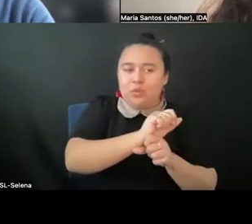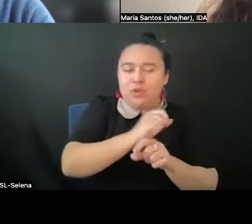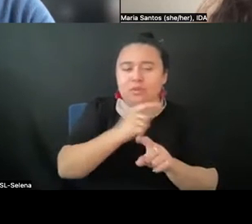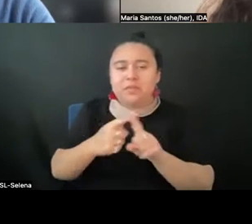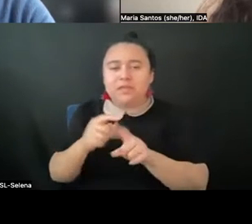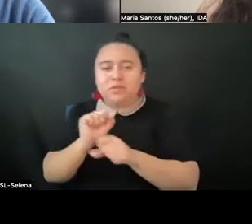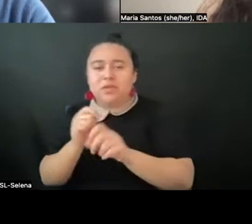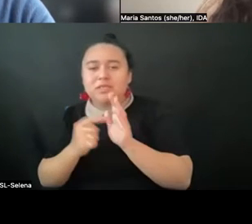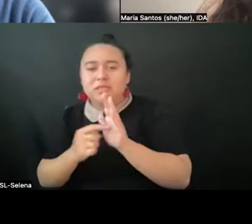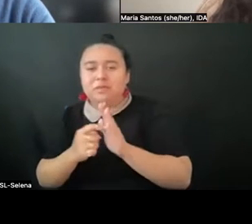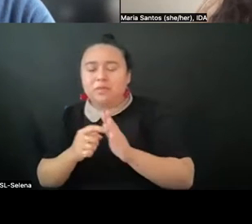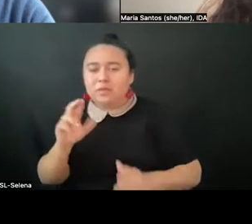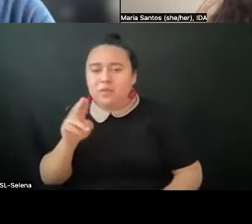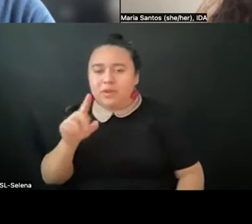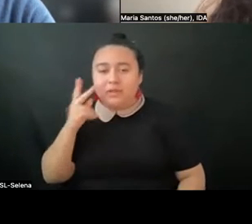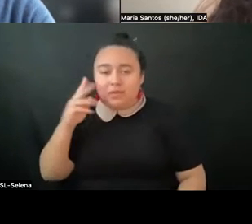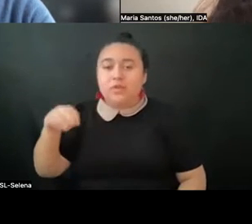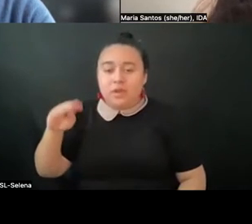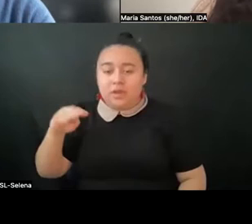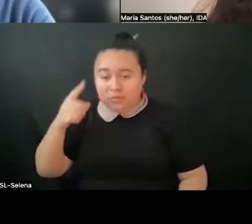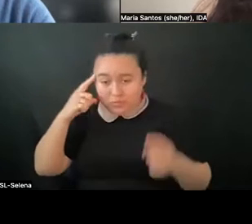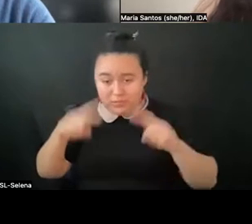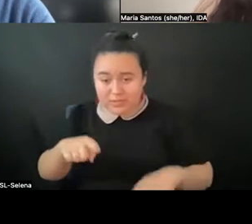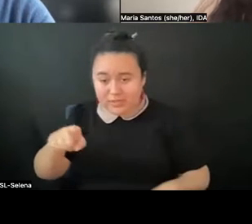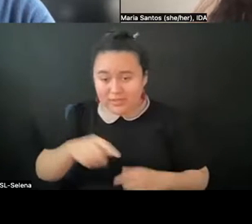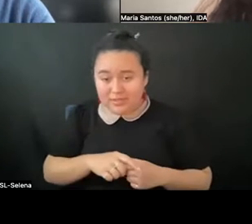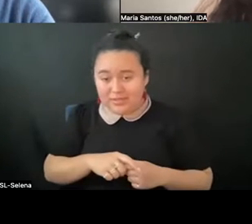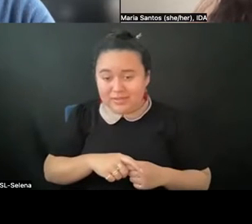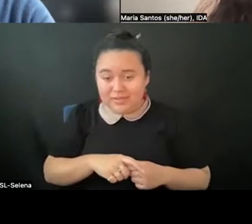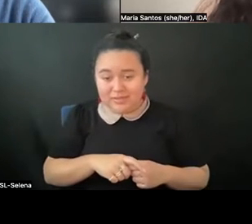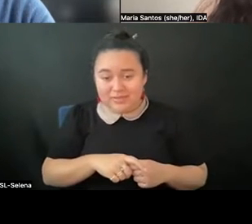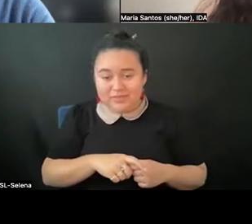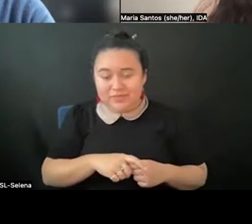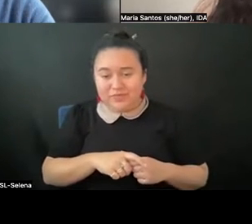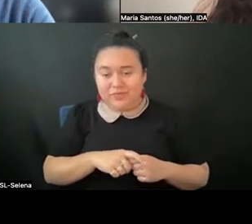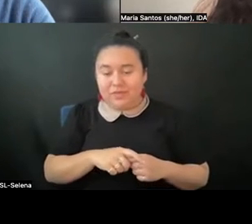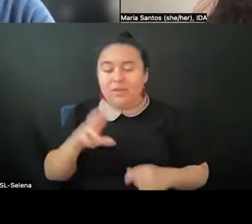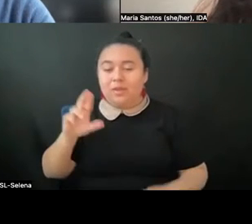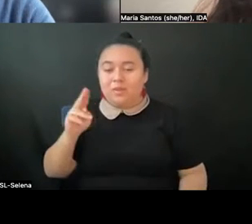Ranell, I saw you nodding your head. Do you disagree?